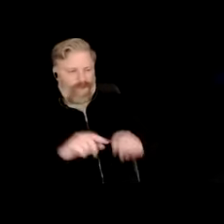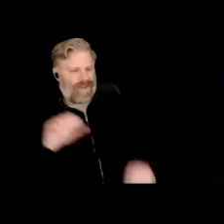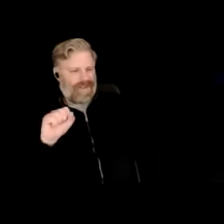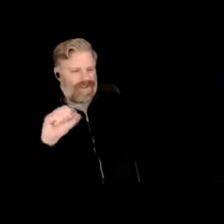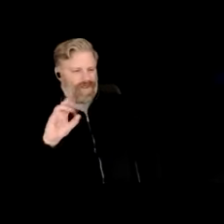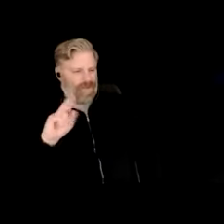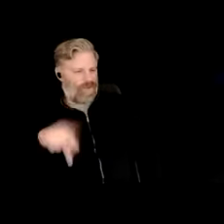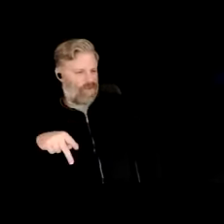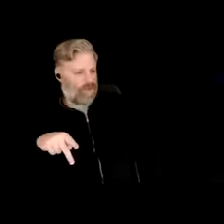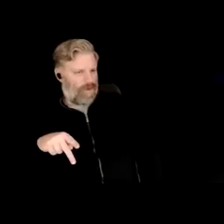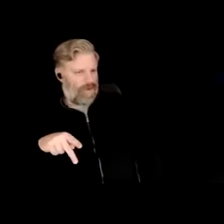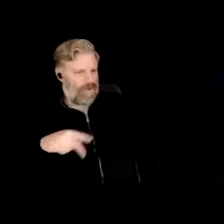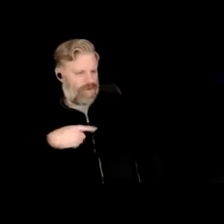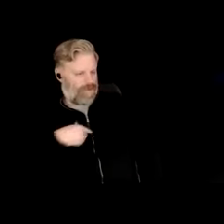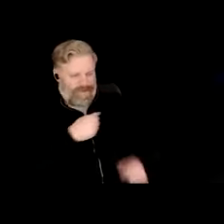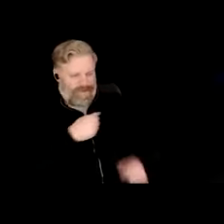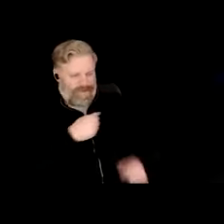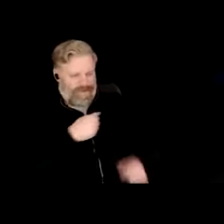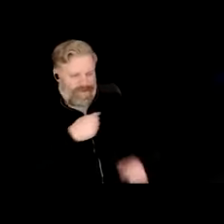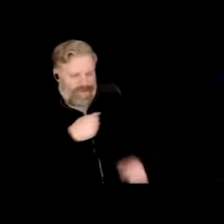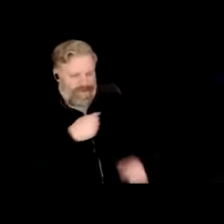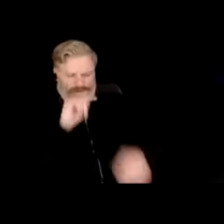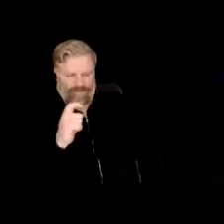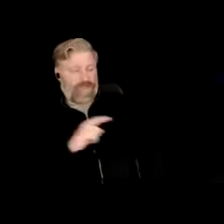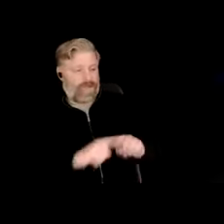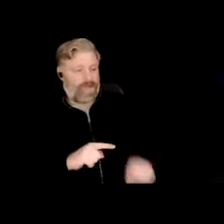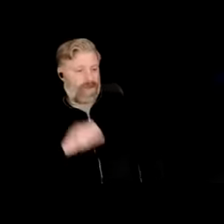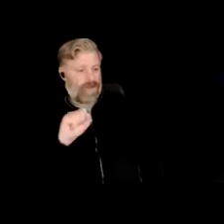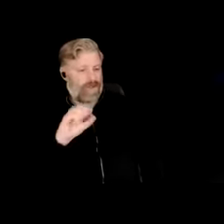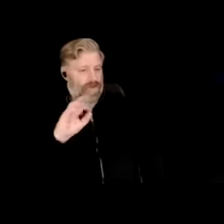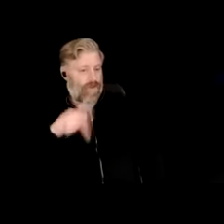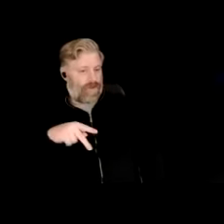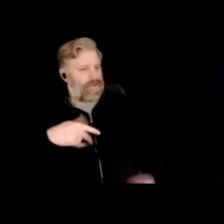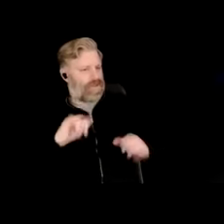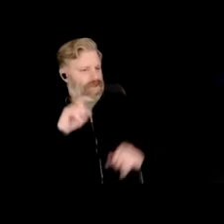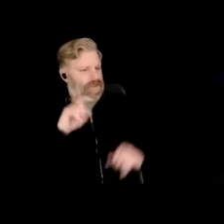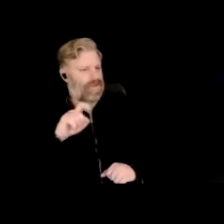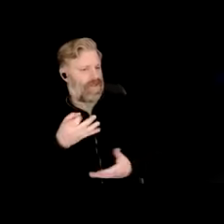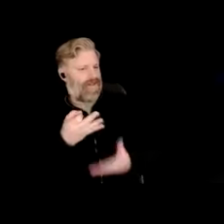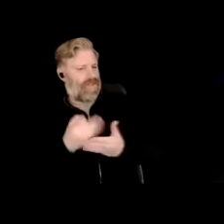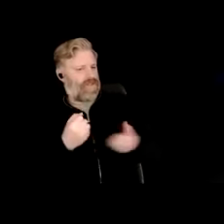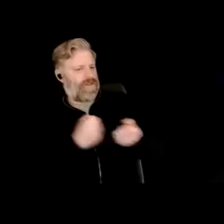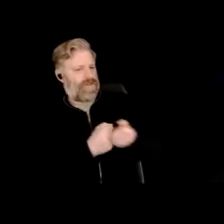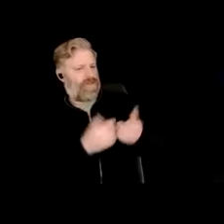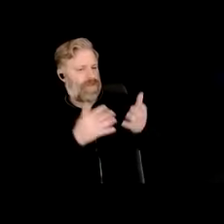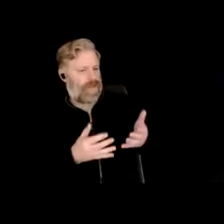they would still need a fiscal sponsor because you're not a 501(c)(3),